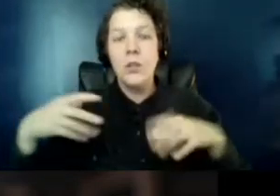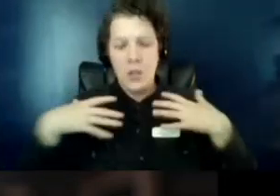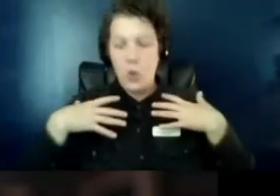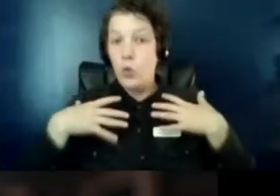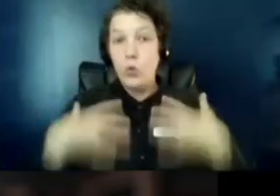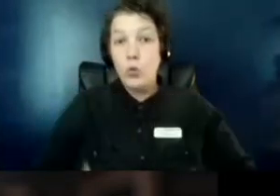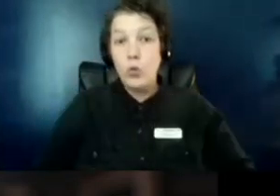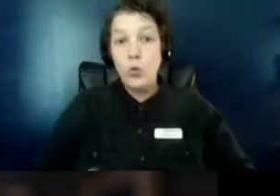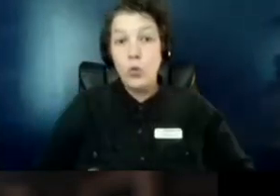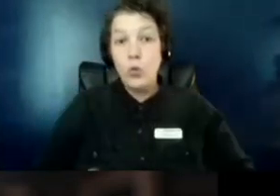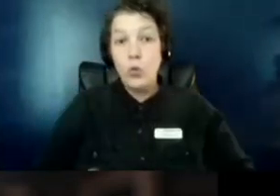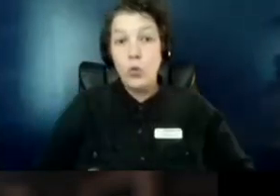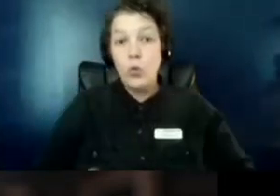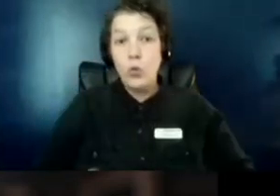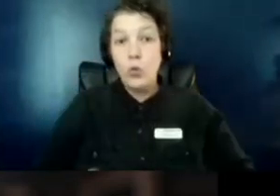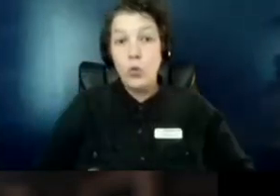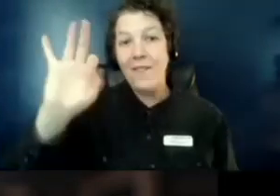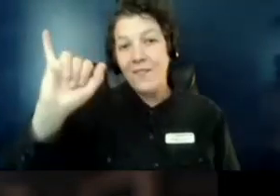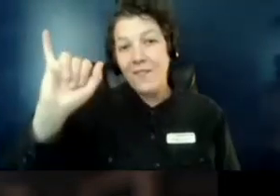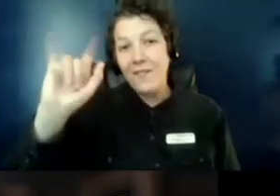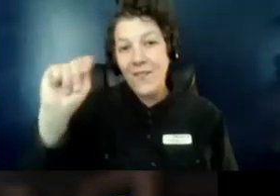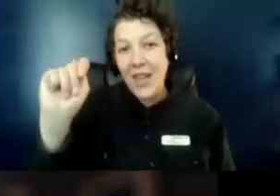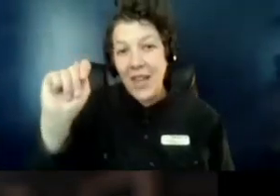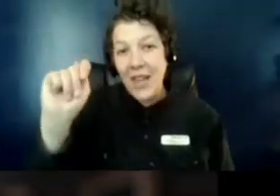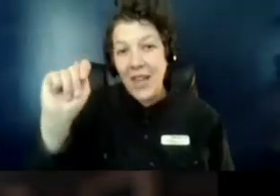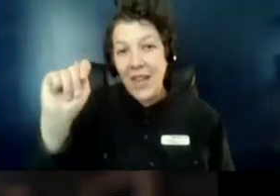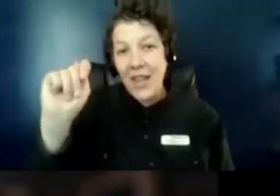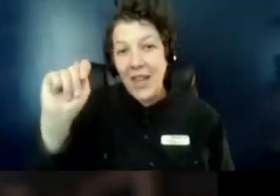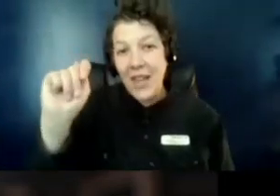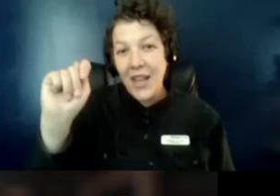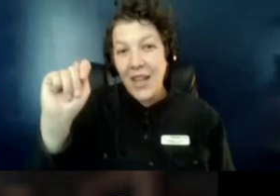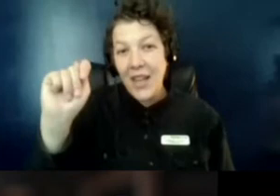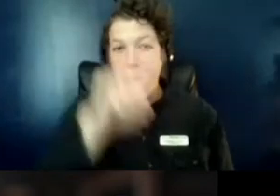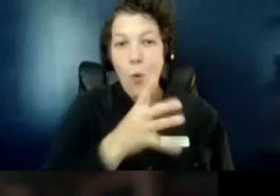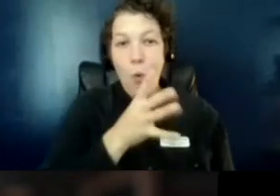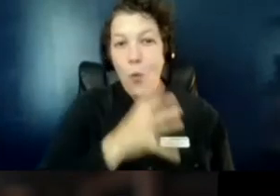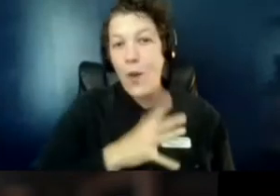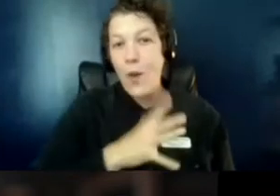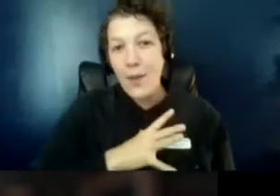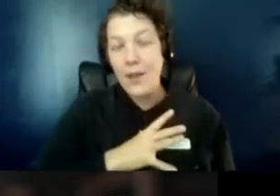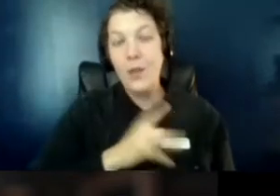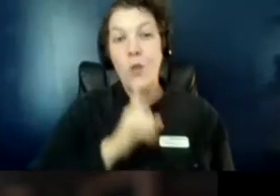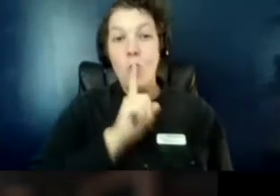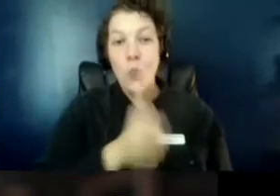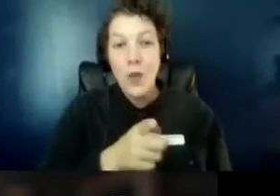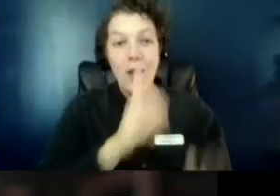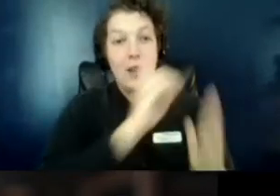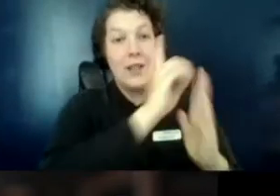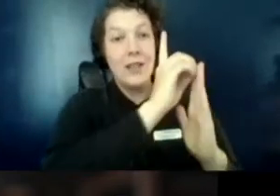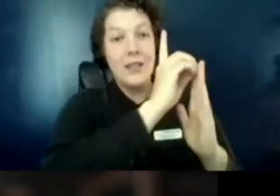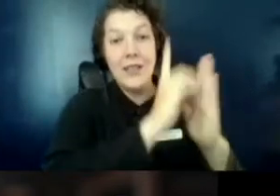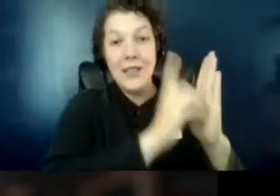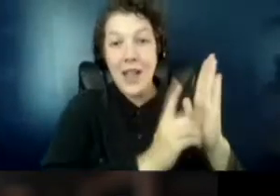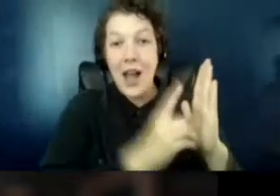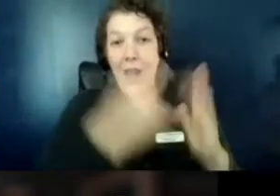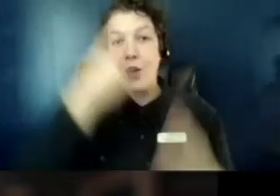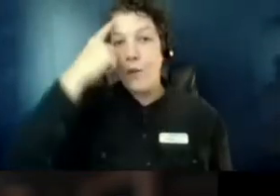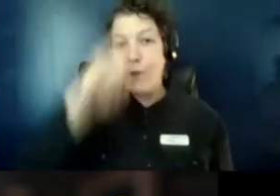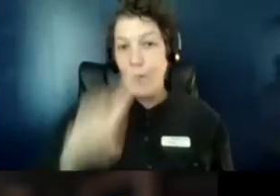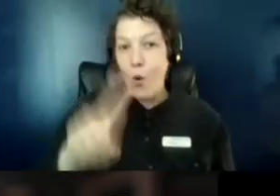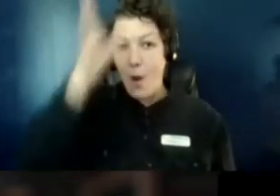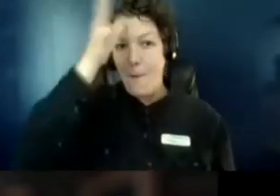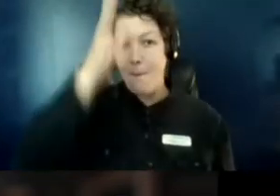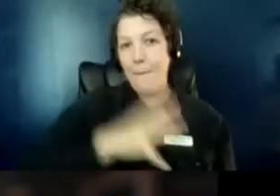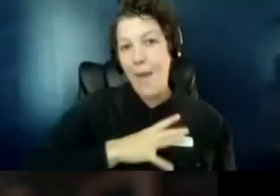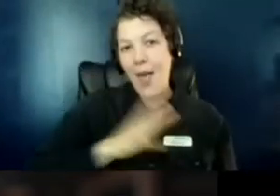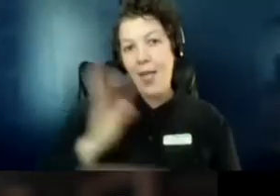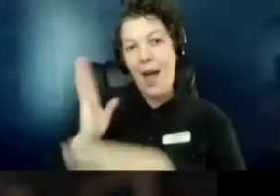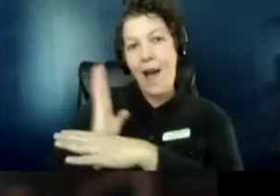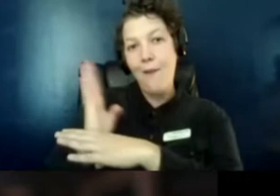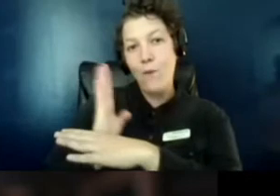women. They were created for men, this notion of an average male astronaut. And as a result